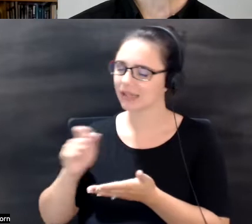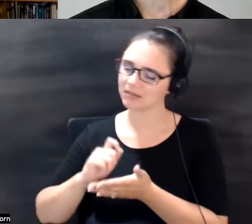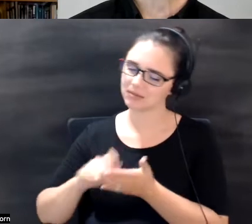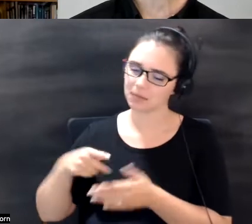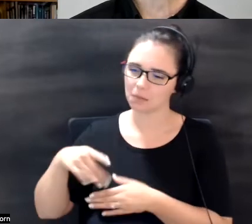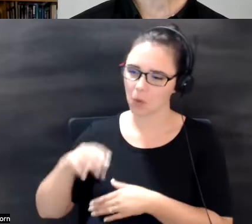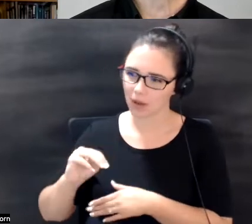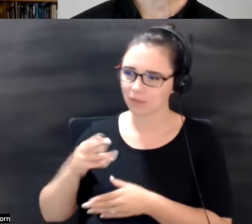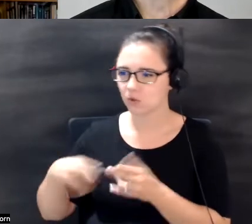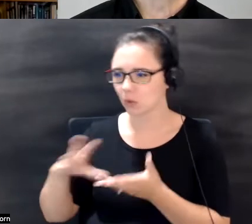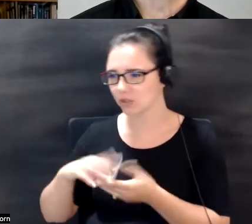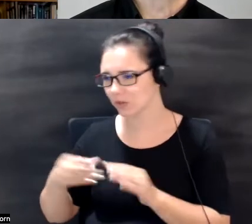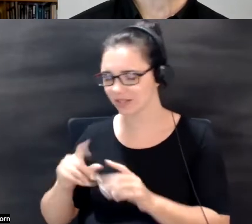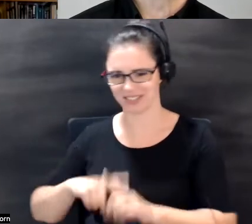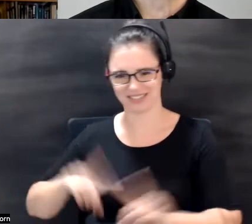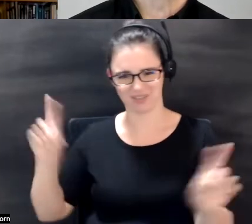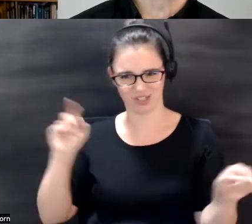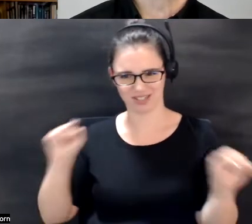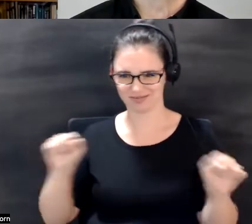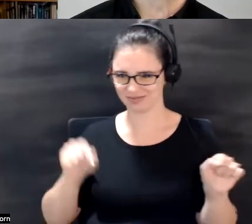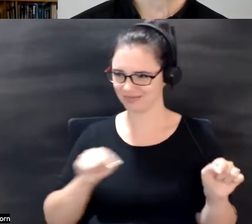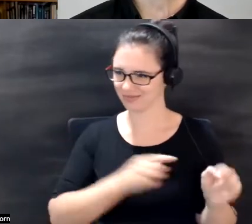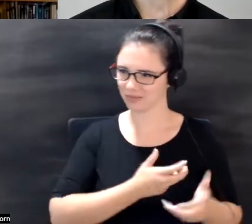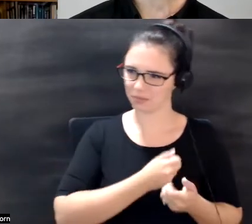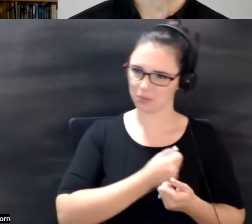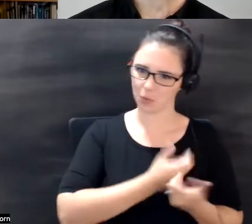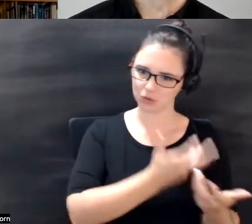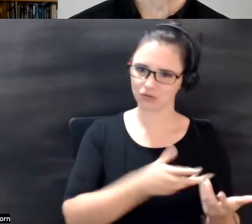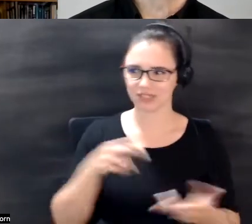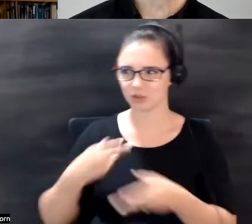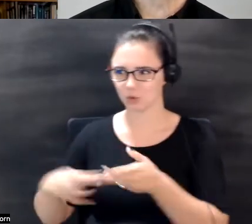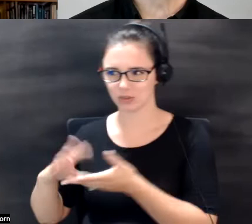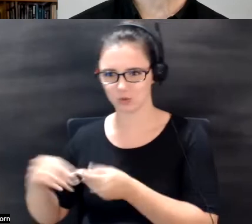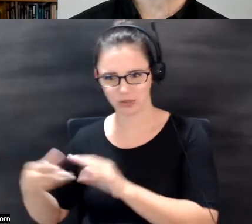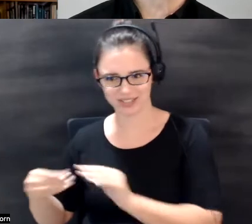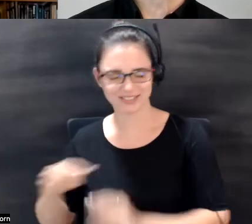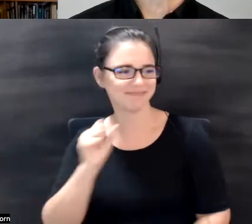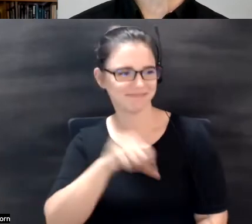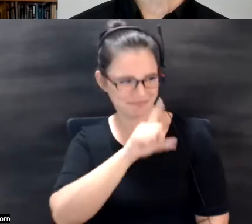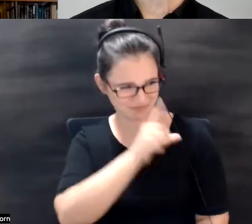They're so different, poetry and stories. They are. And I sort of, and I do write